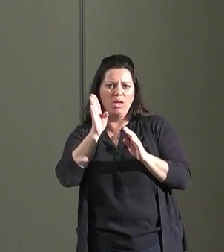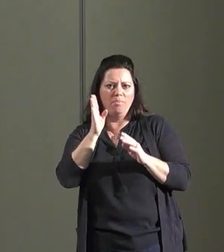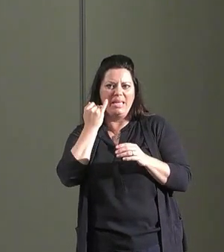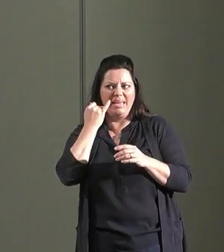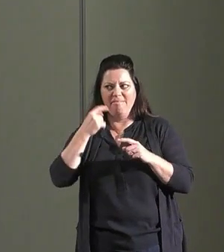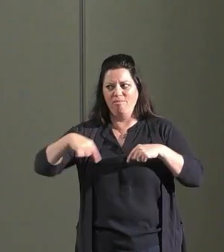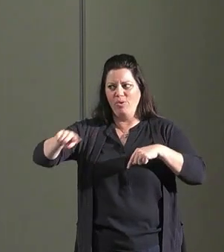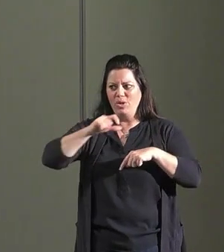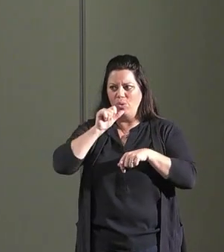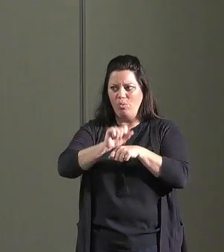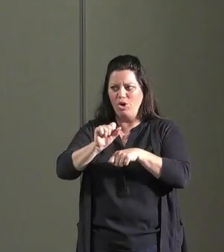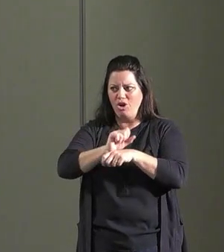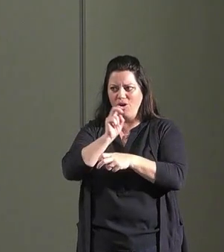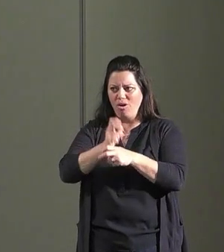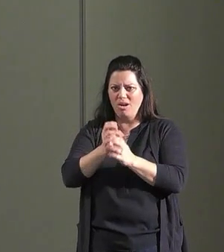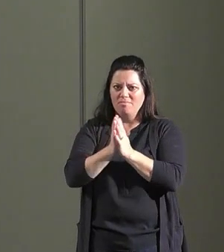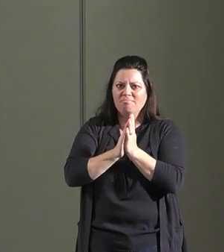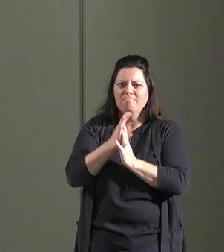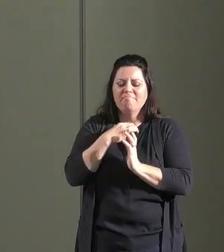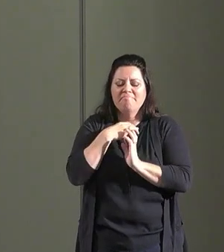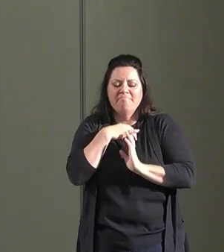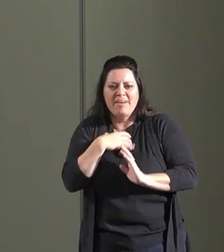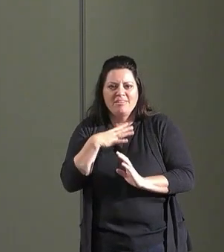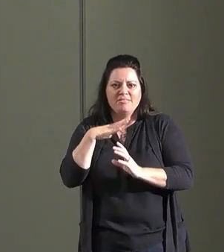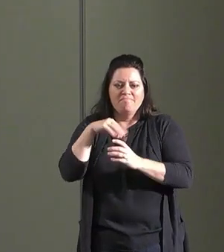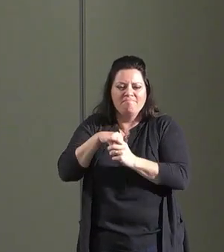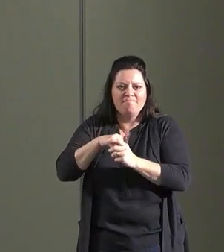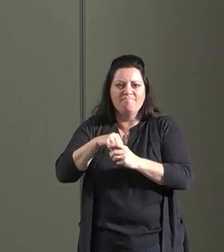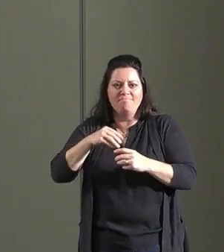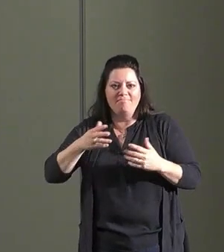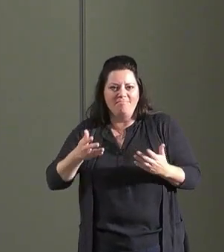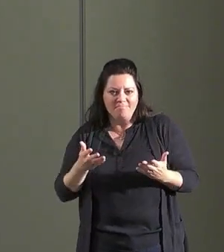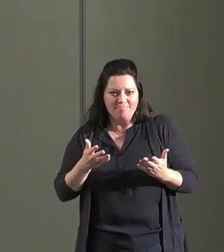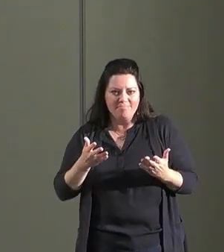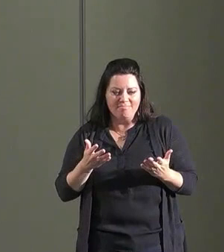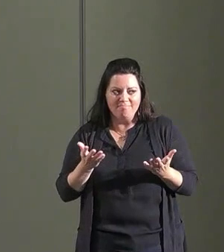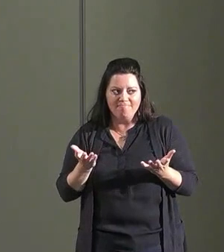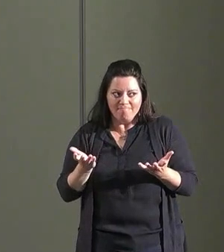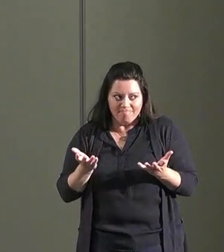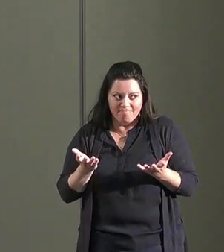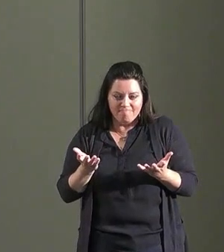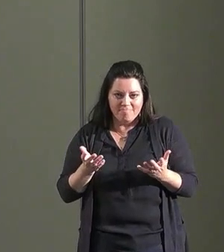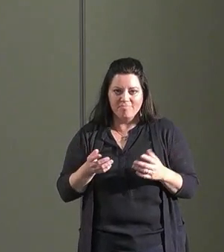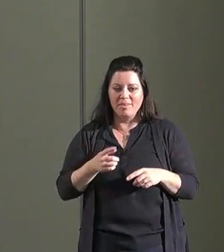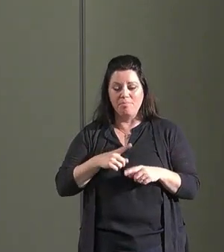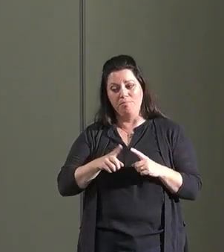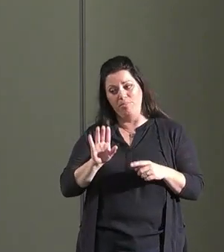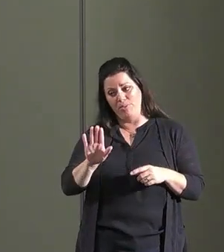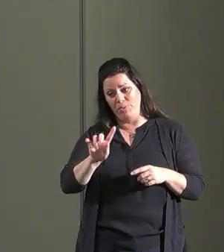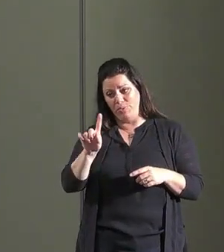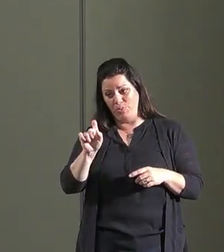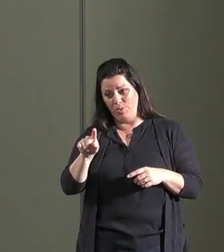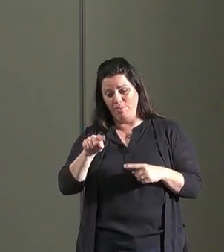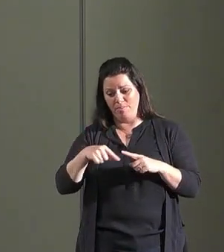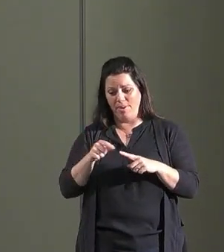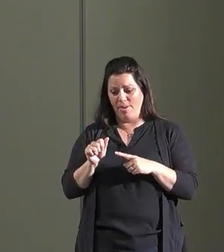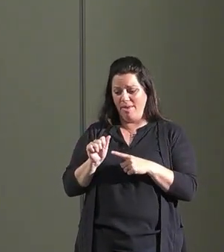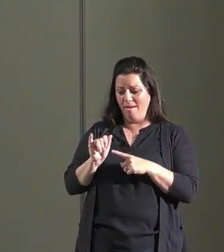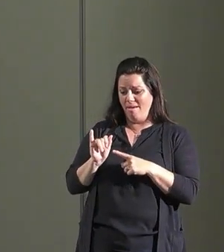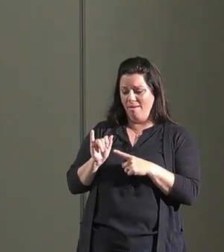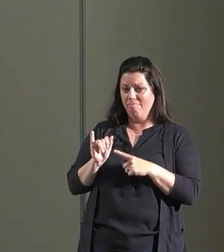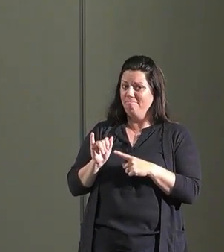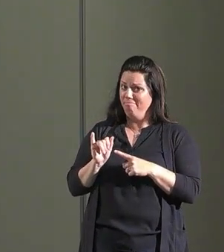hard and being passionate about it. To your question. AI, there is a lot of prospect and